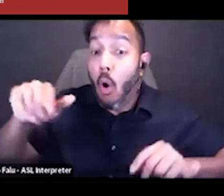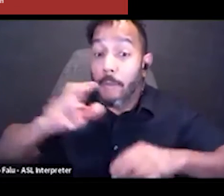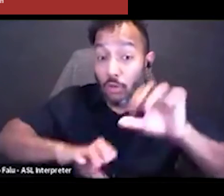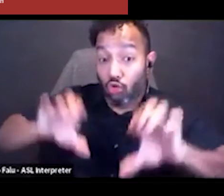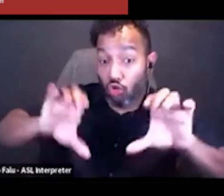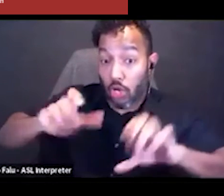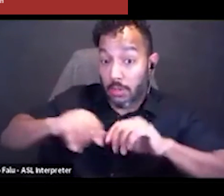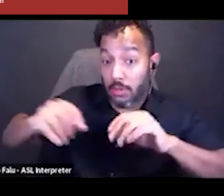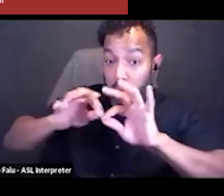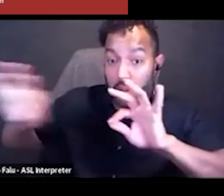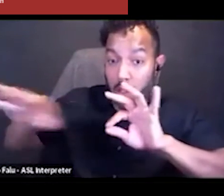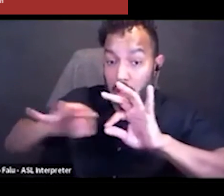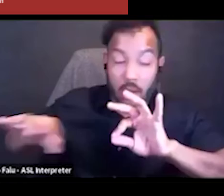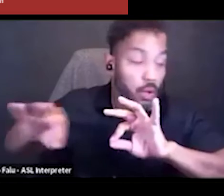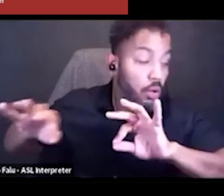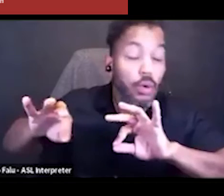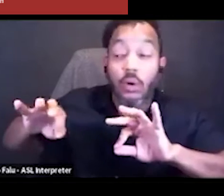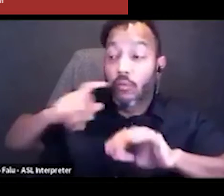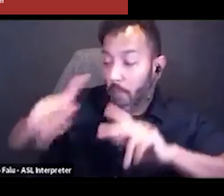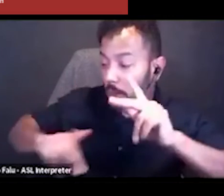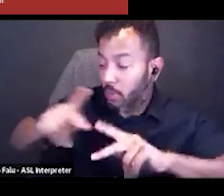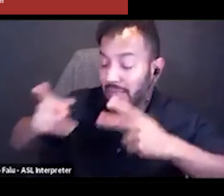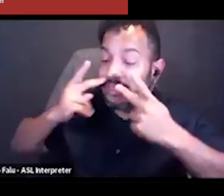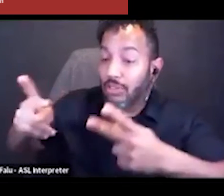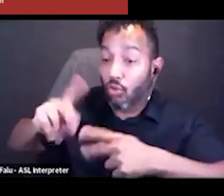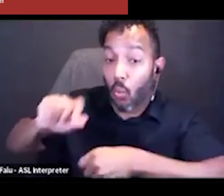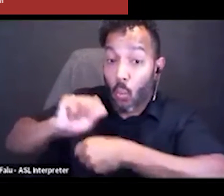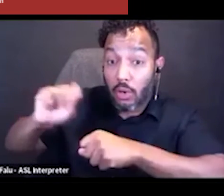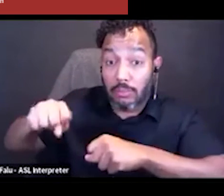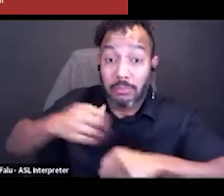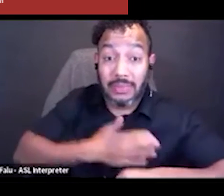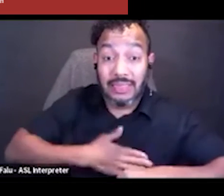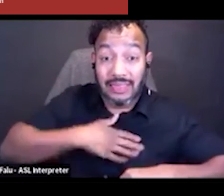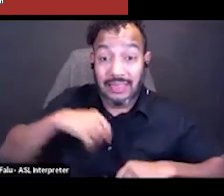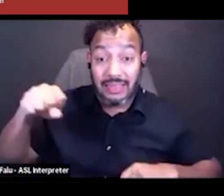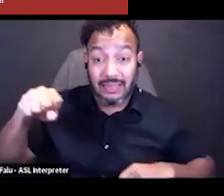Thank you. Sure.